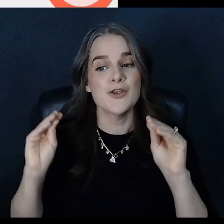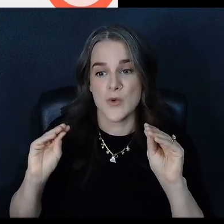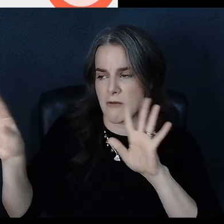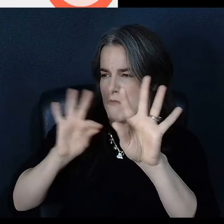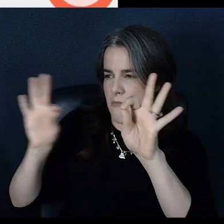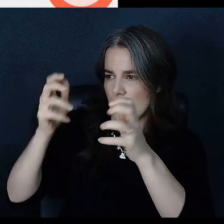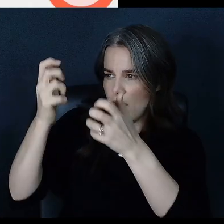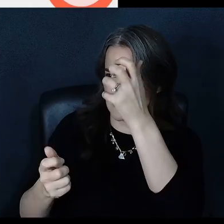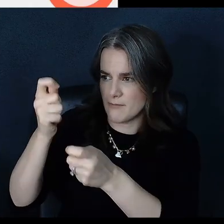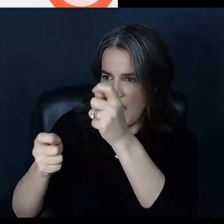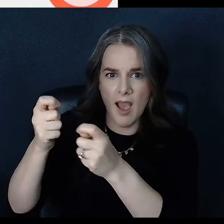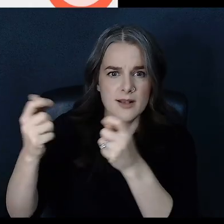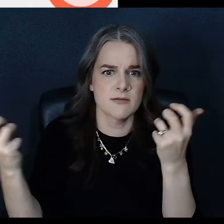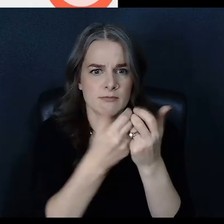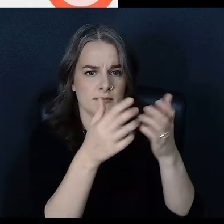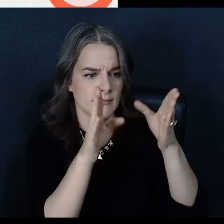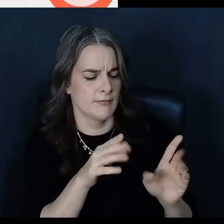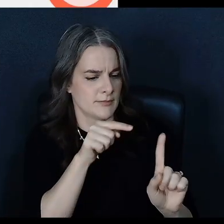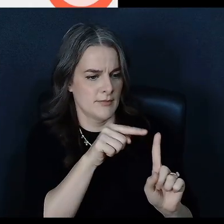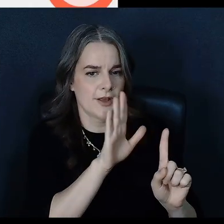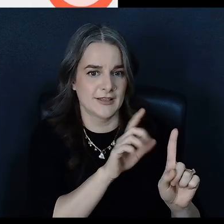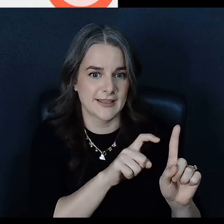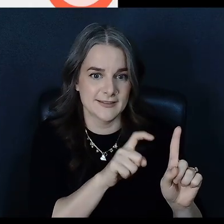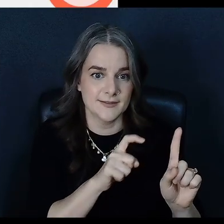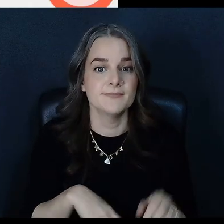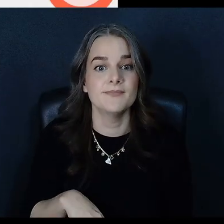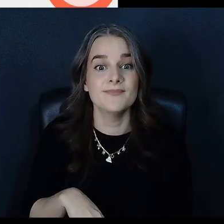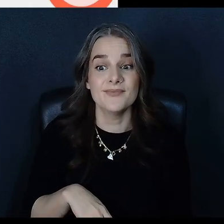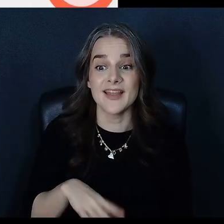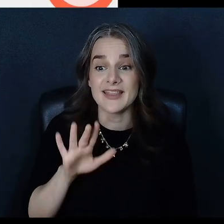The picture in the center is an Xbox controller and all the pieces that can plug into it.